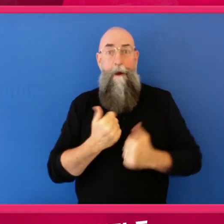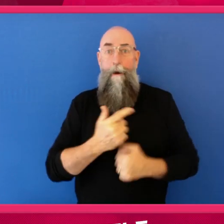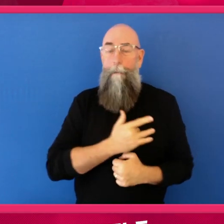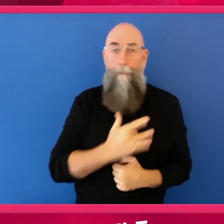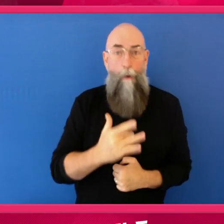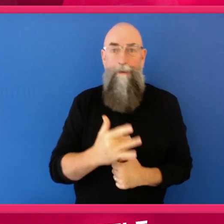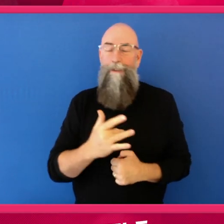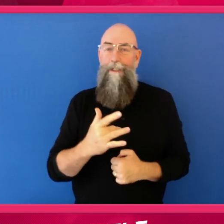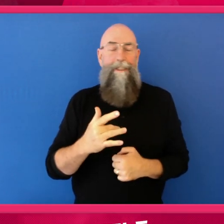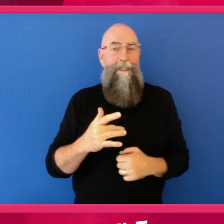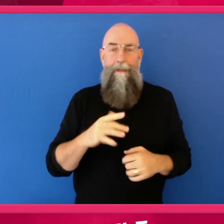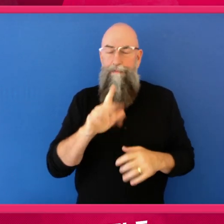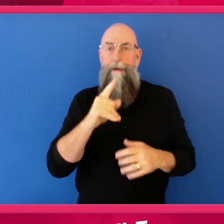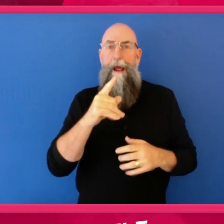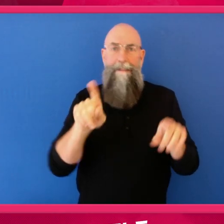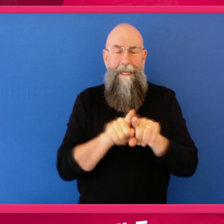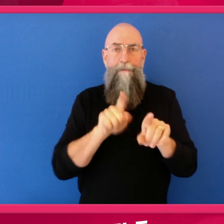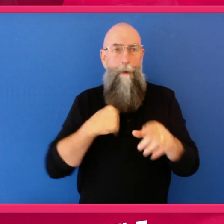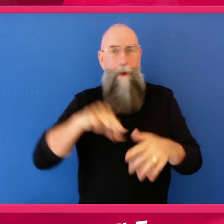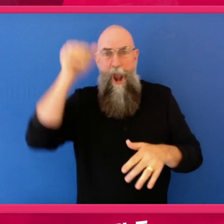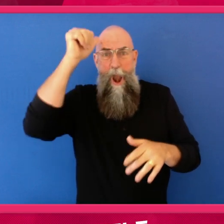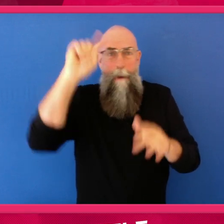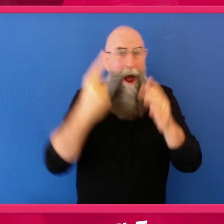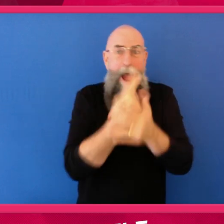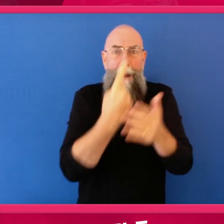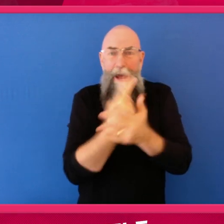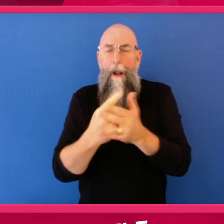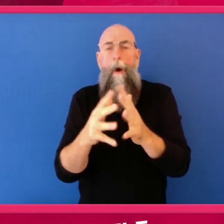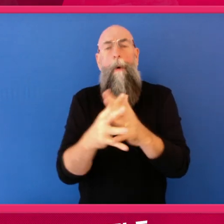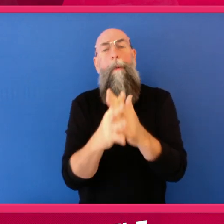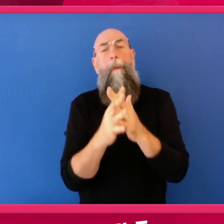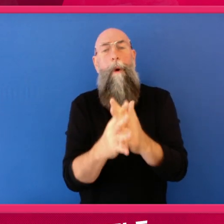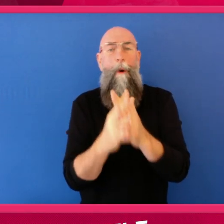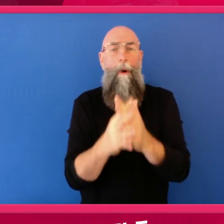because it's an absolute feast. Make sure you're supporting this team. And check out